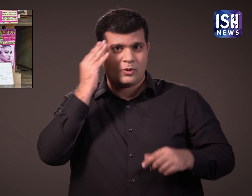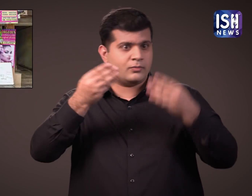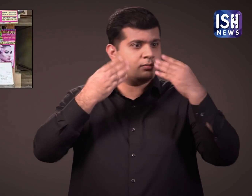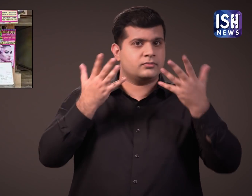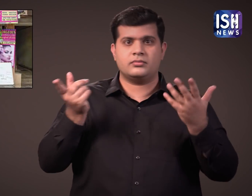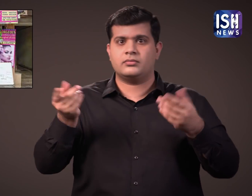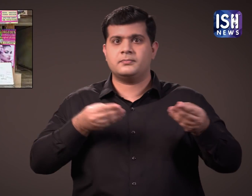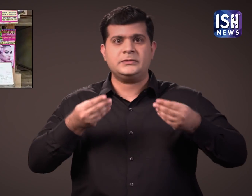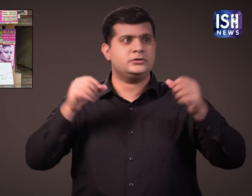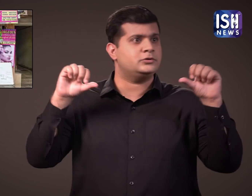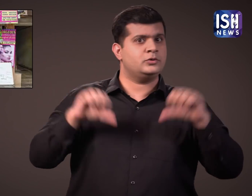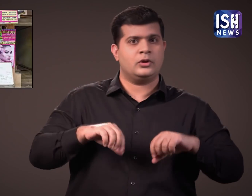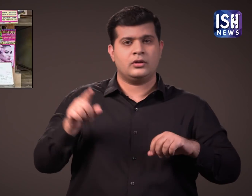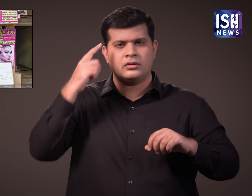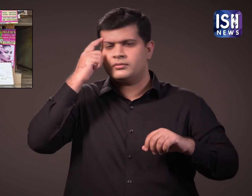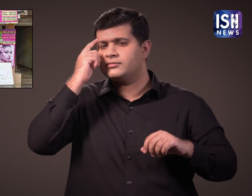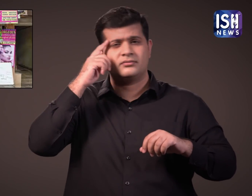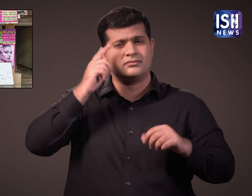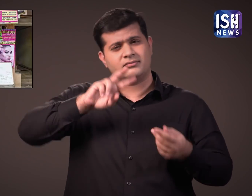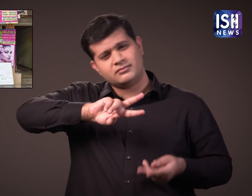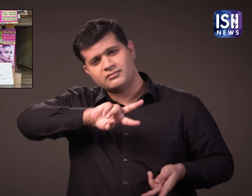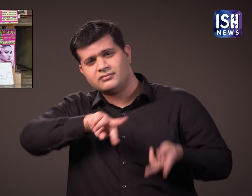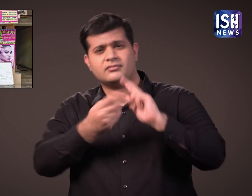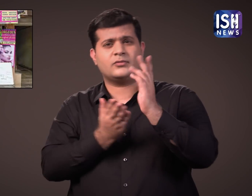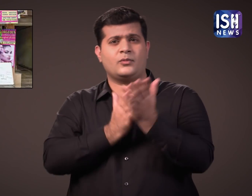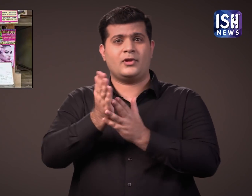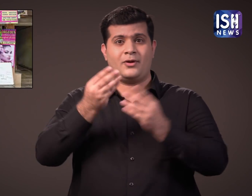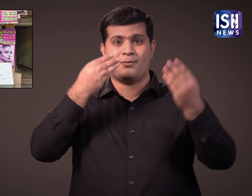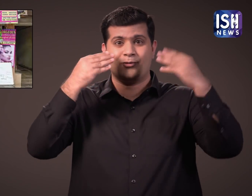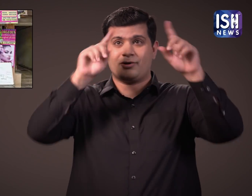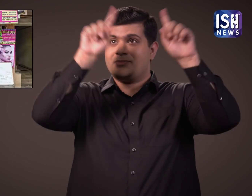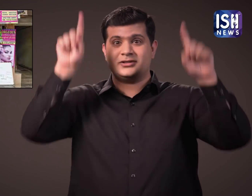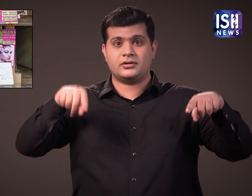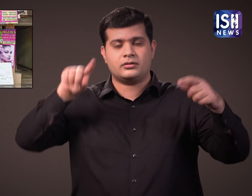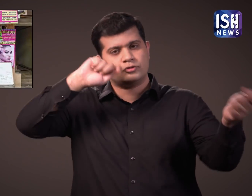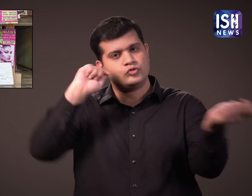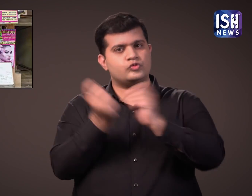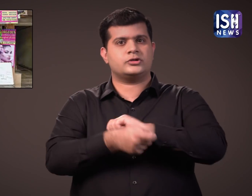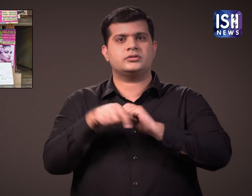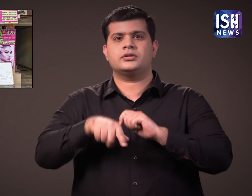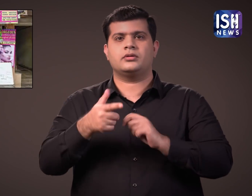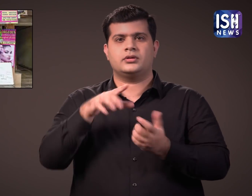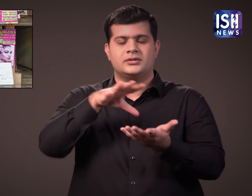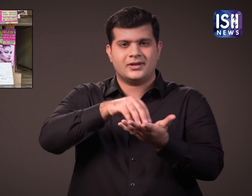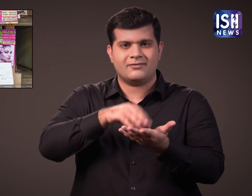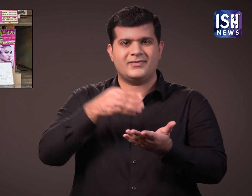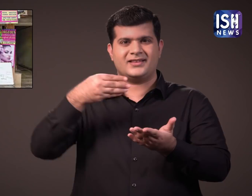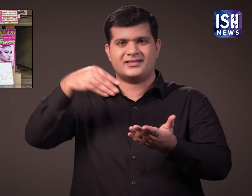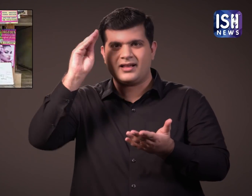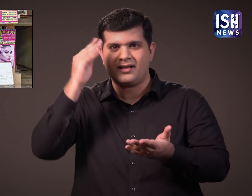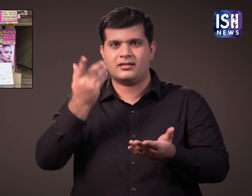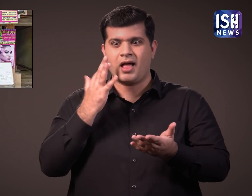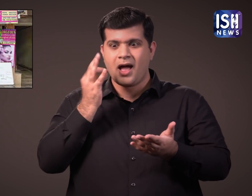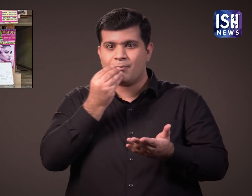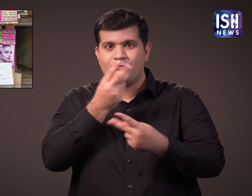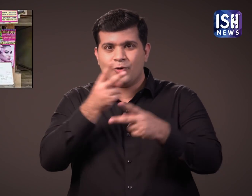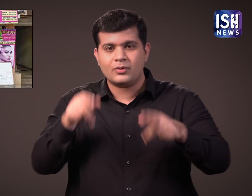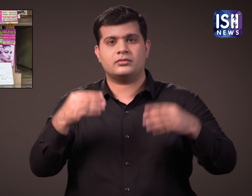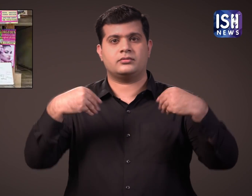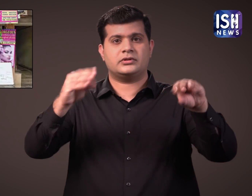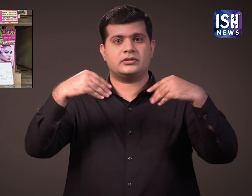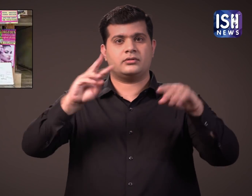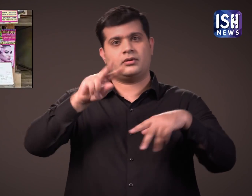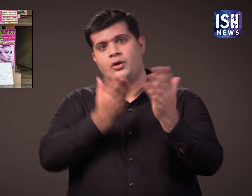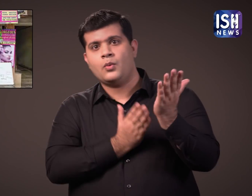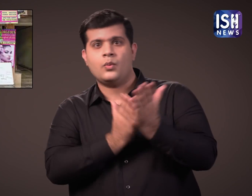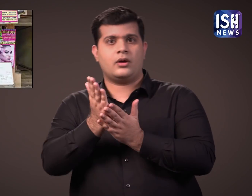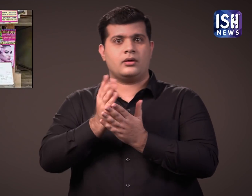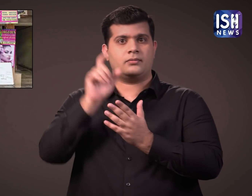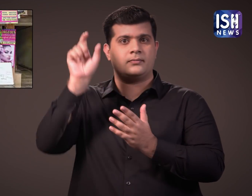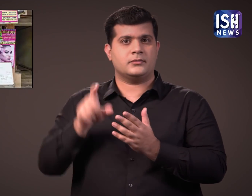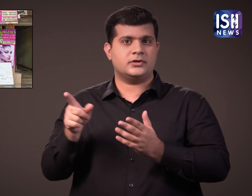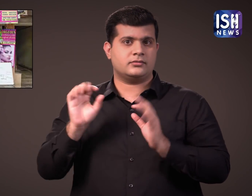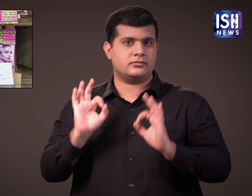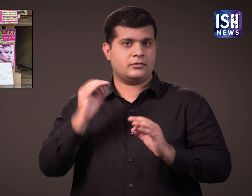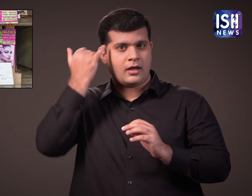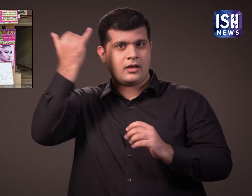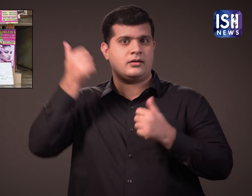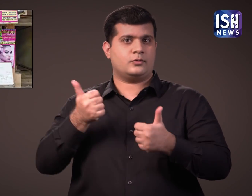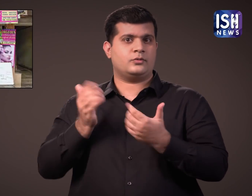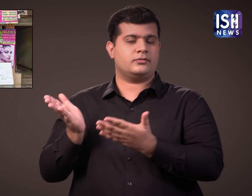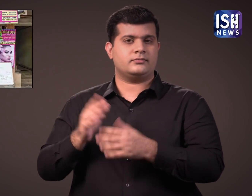she had to convert her beauty parlour into a grocery store to sustain her livelihood.